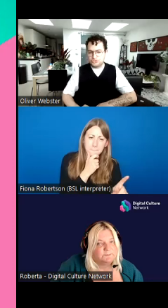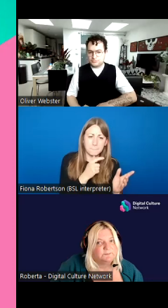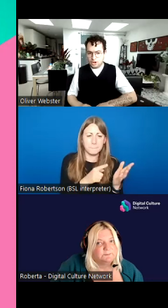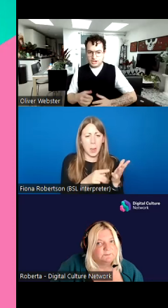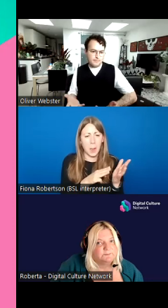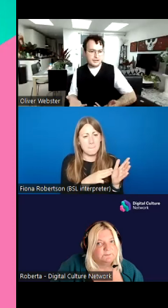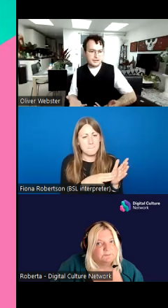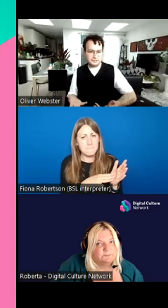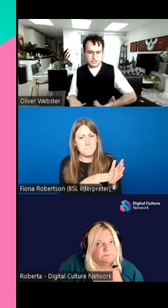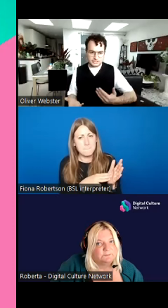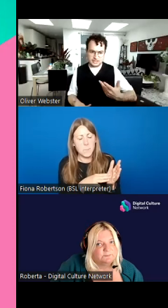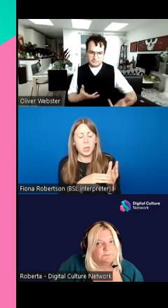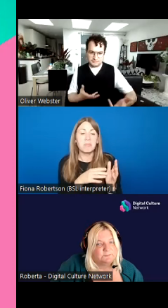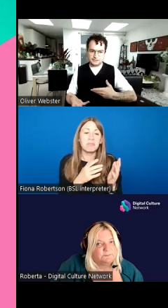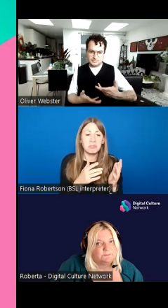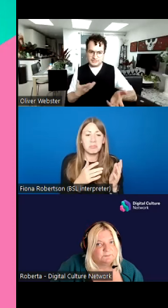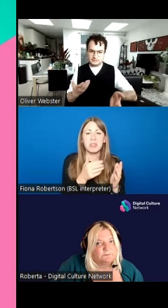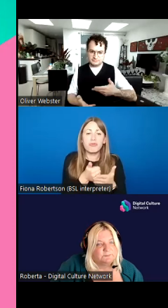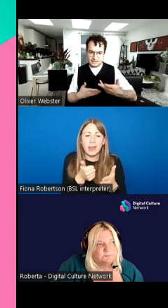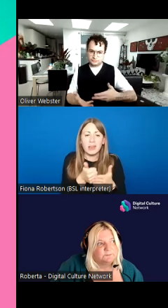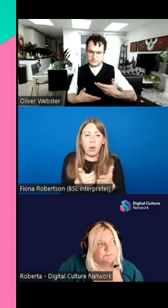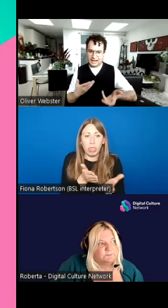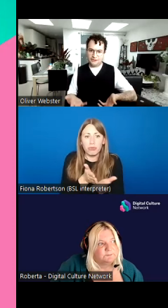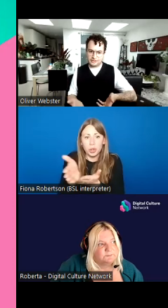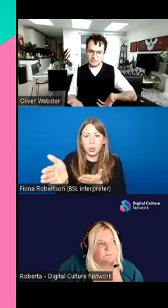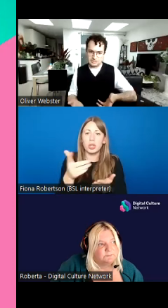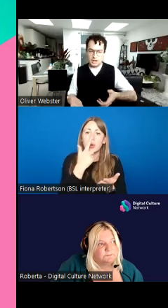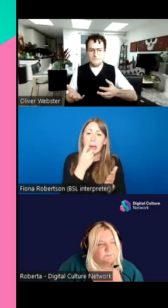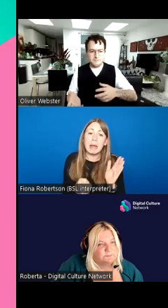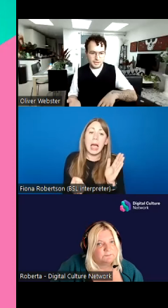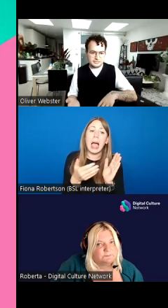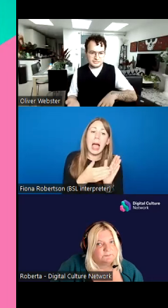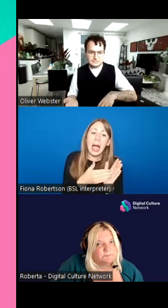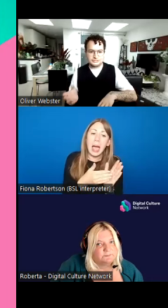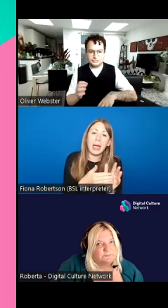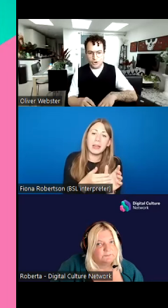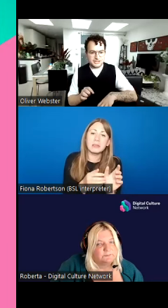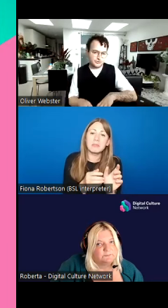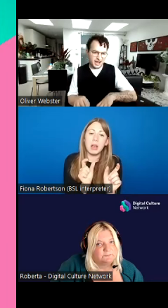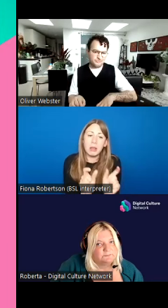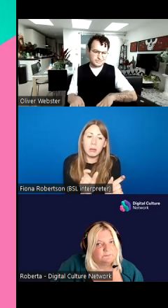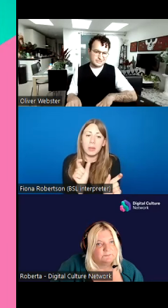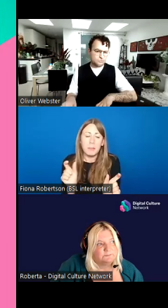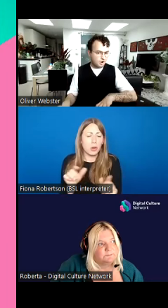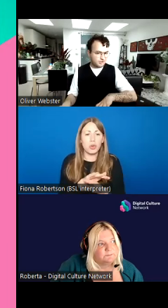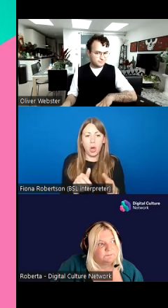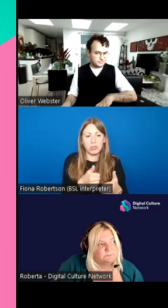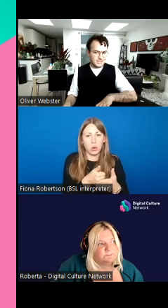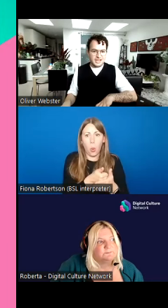you can put a couple in because it gives a little bit of the flavor of the character, but you don't need to put every single one.